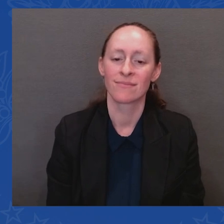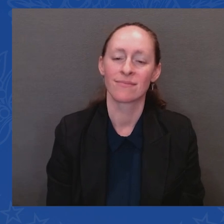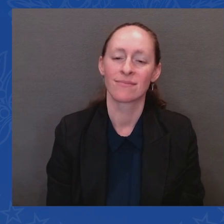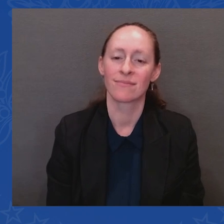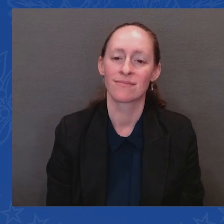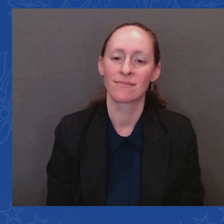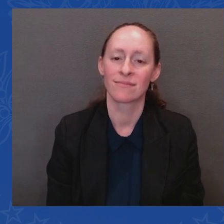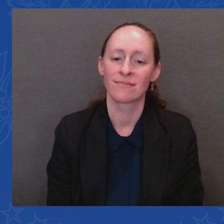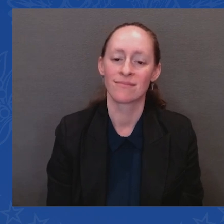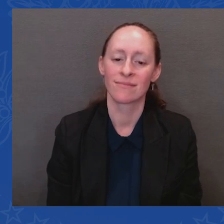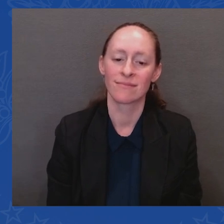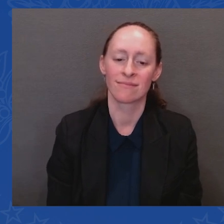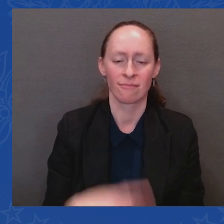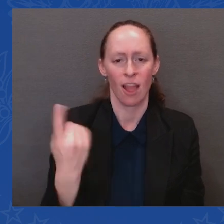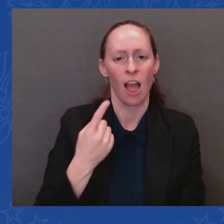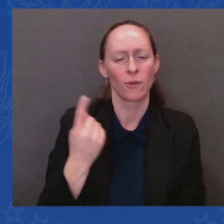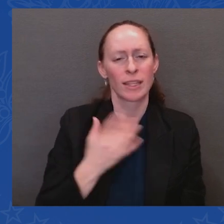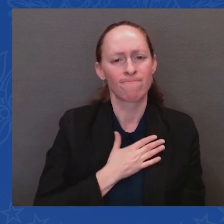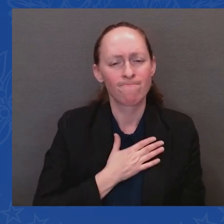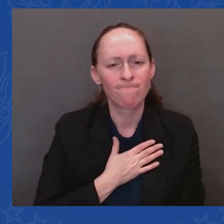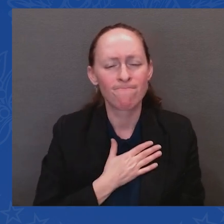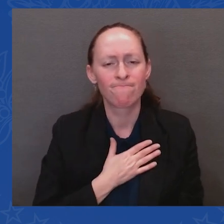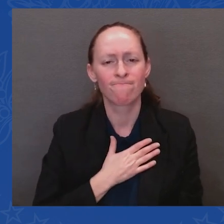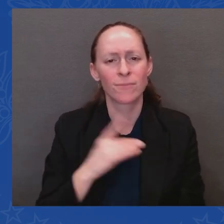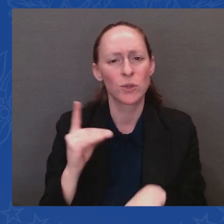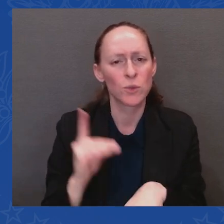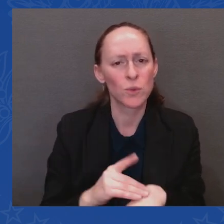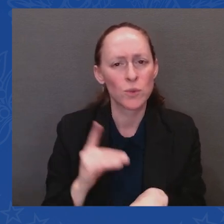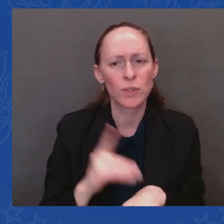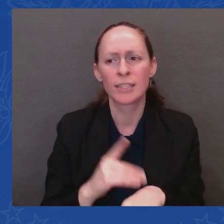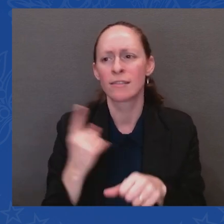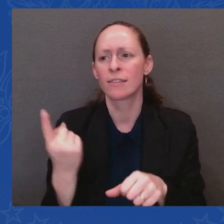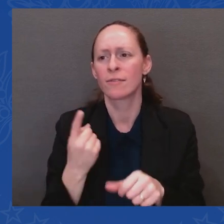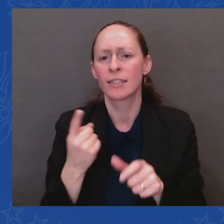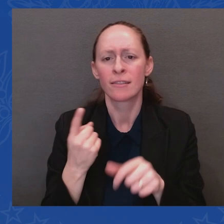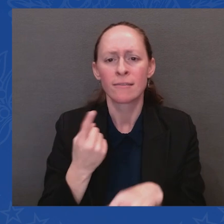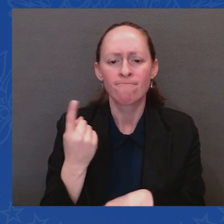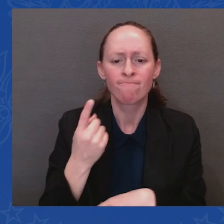your devotion to one another and to our country and have VA.